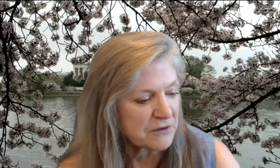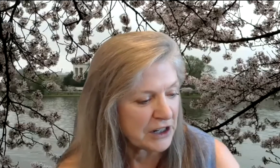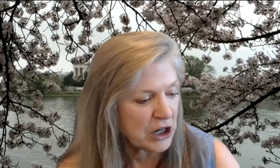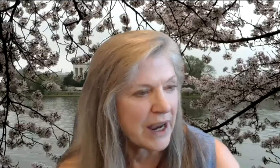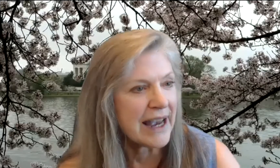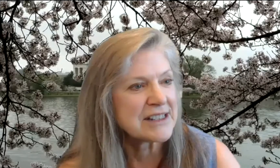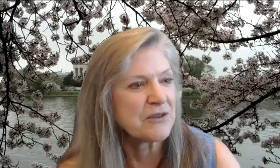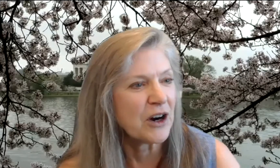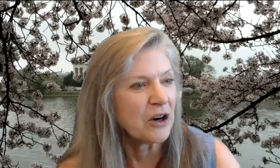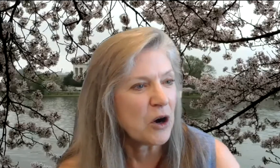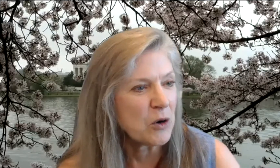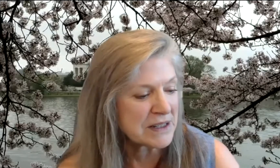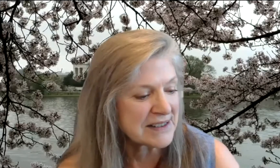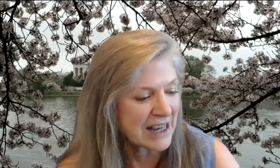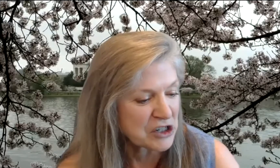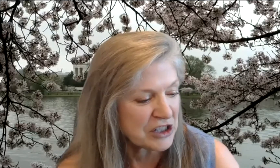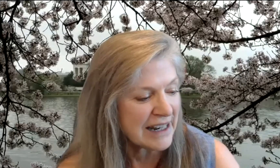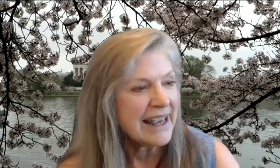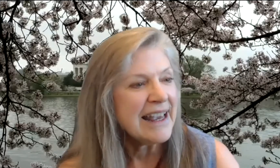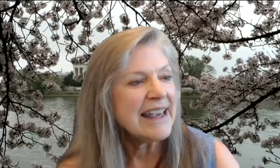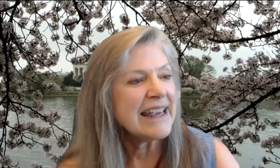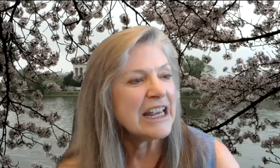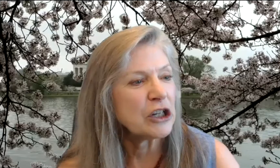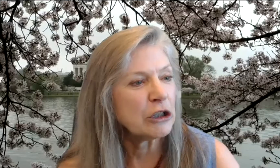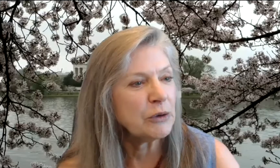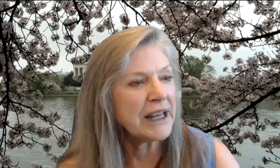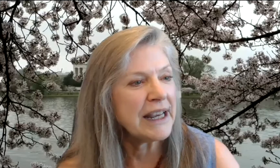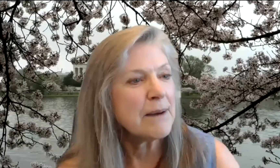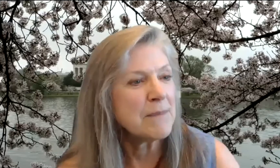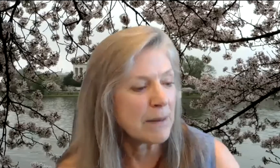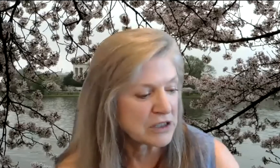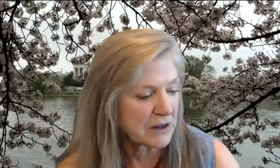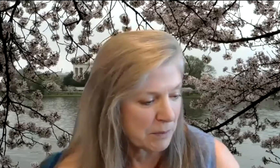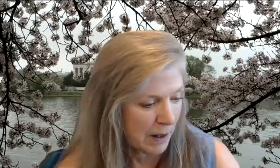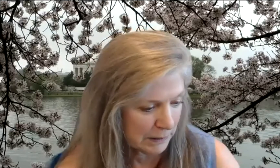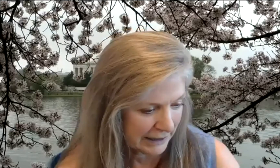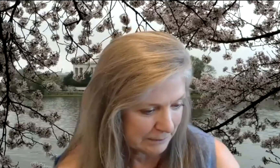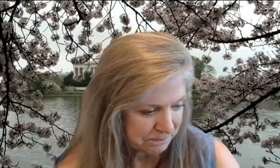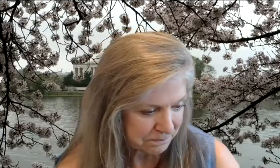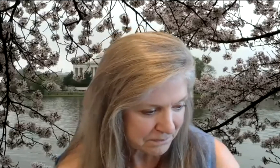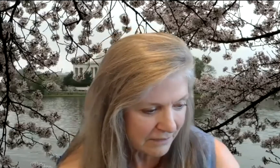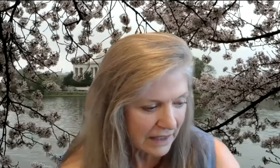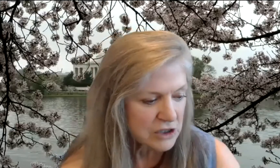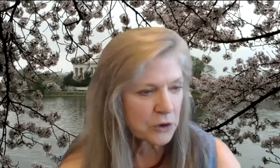this videocast of our open session, including members of the public.